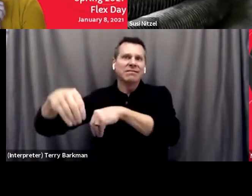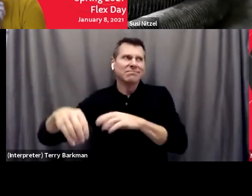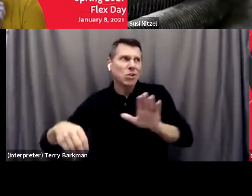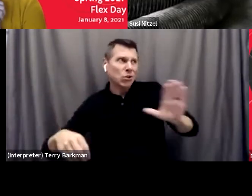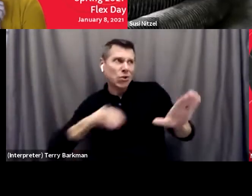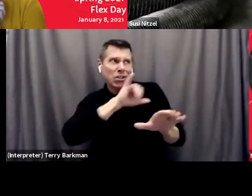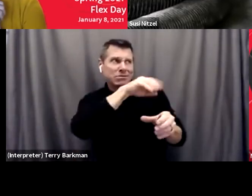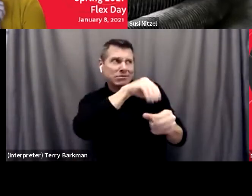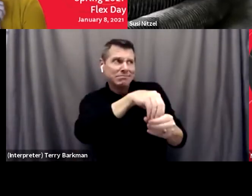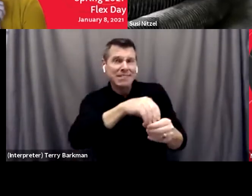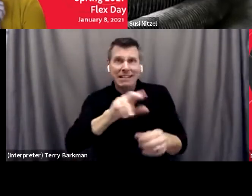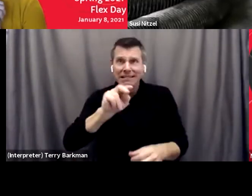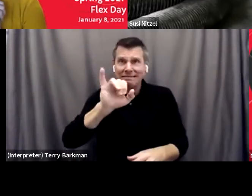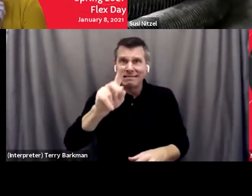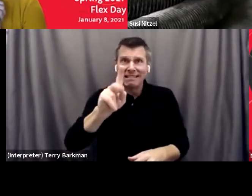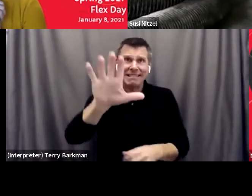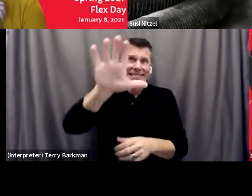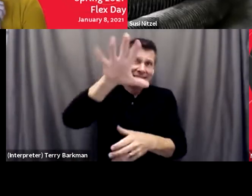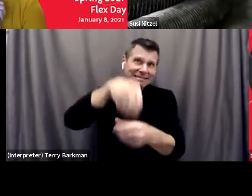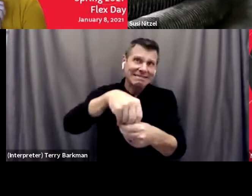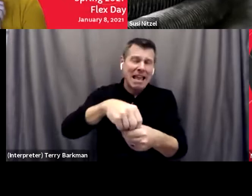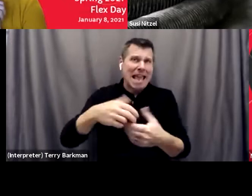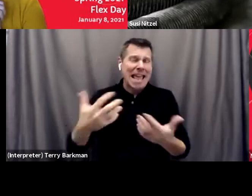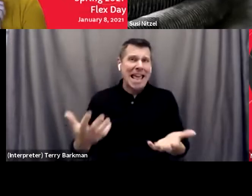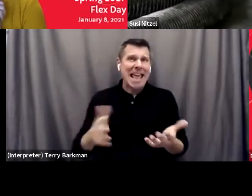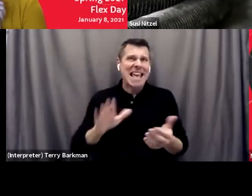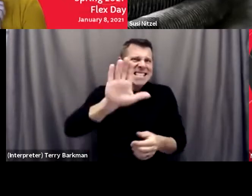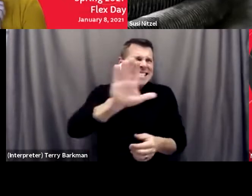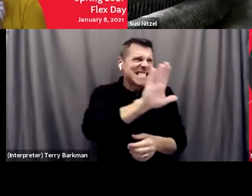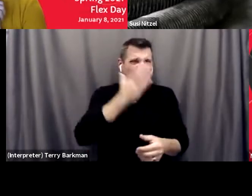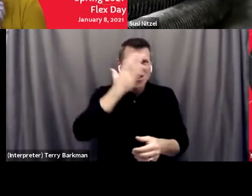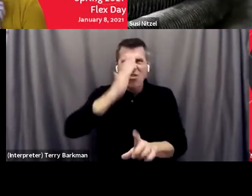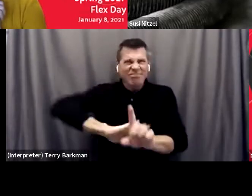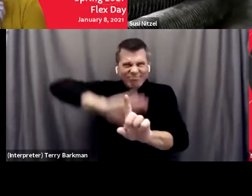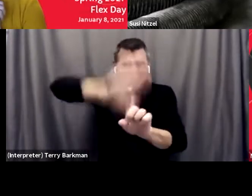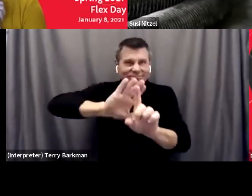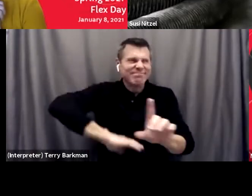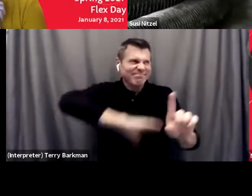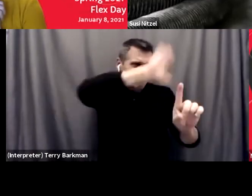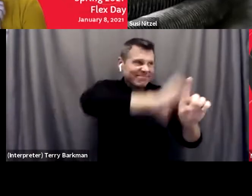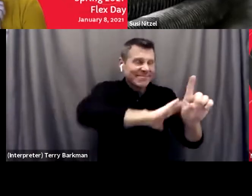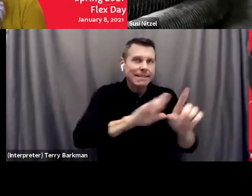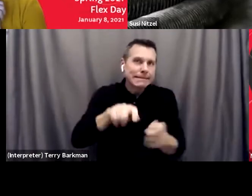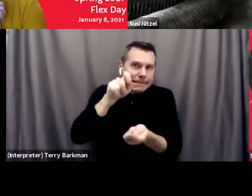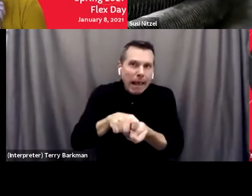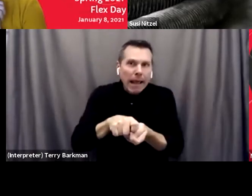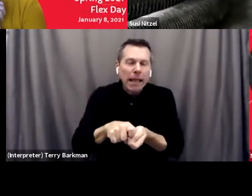Nick's job into I don't think any of us it's impossible for us to put each other in each other's shoes. So I think it's important that